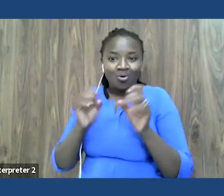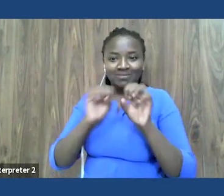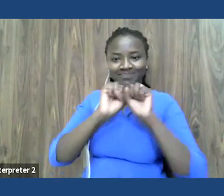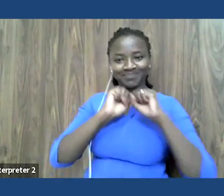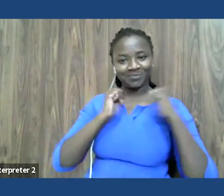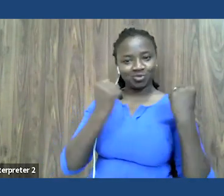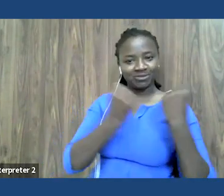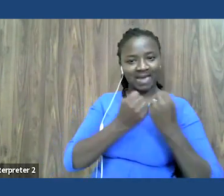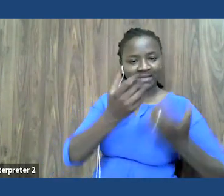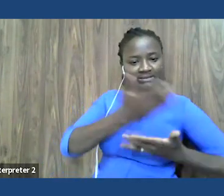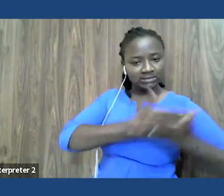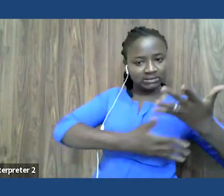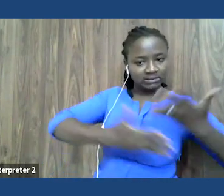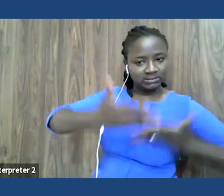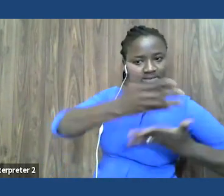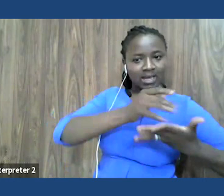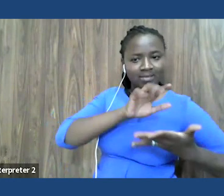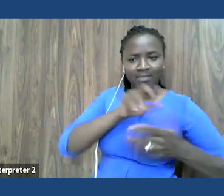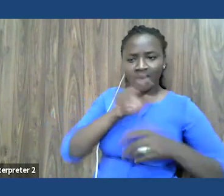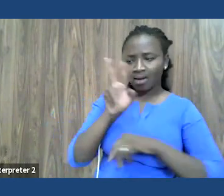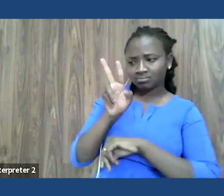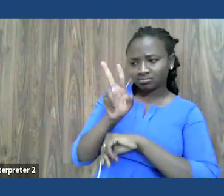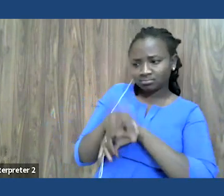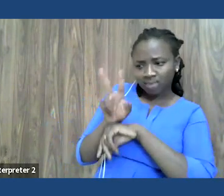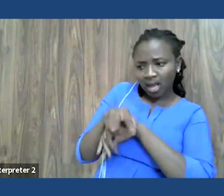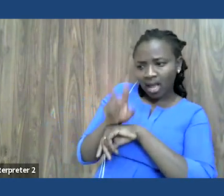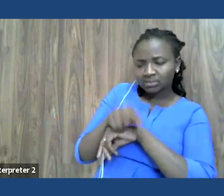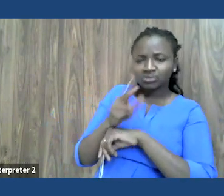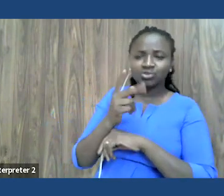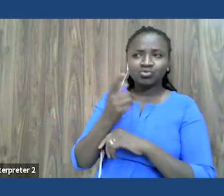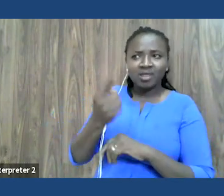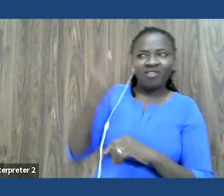I'm the eternal optimist.